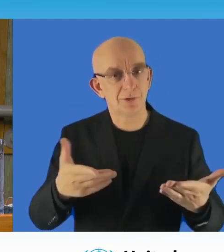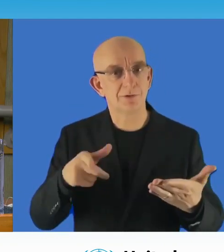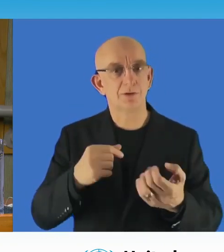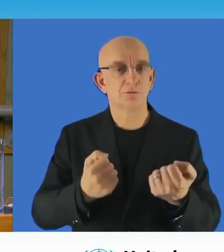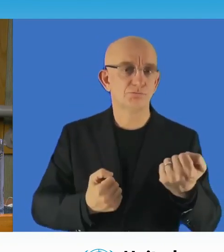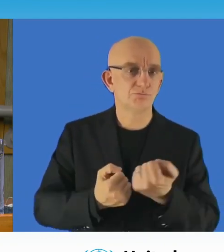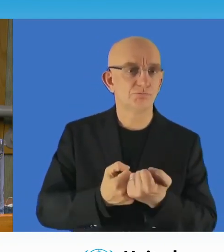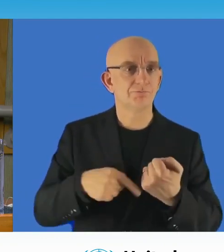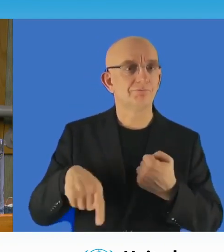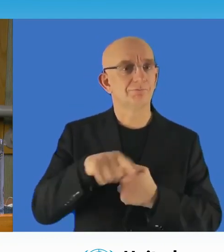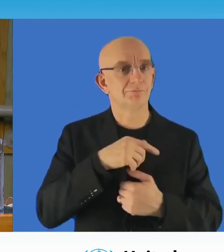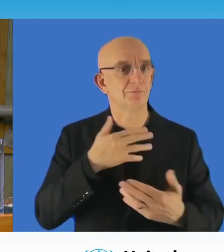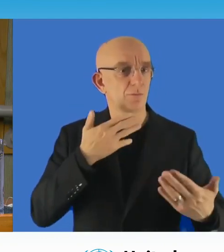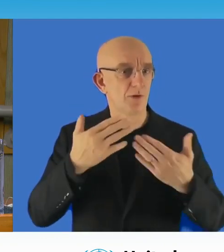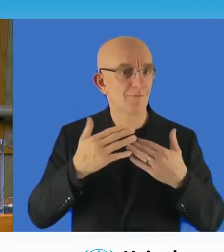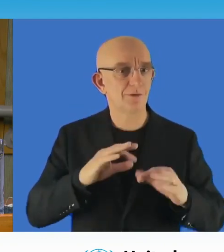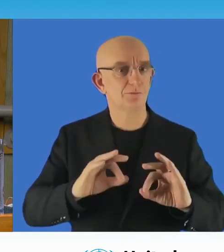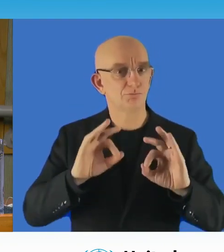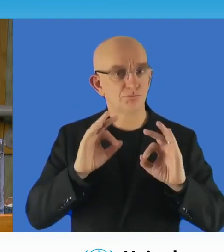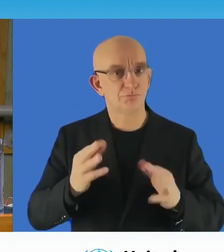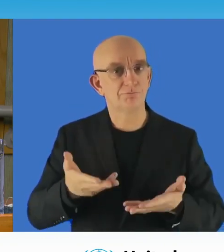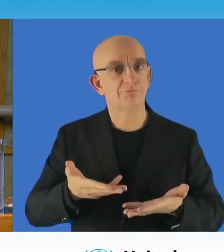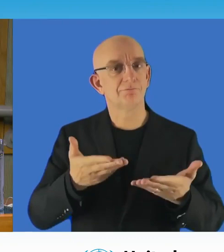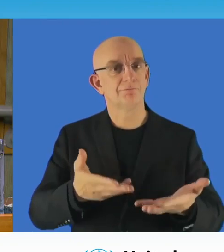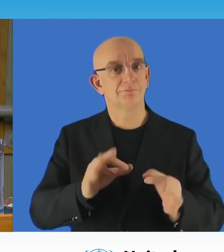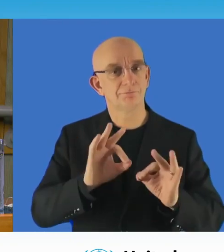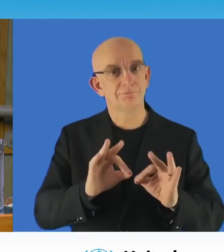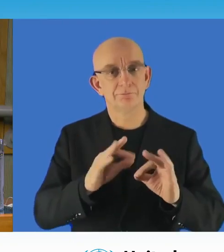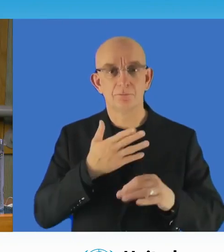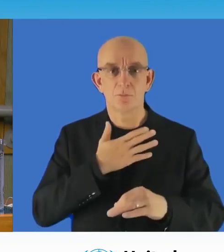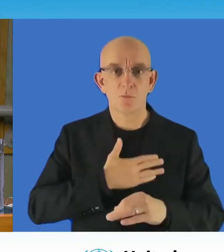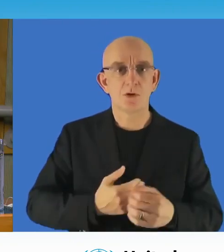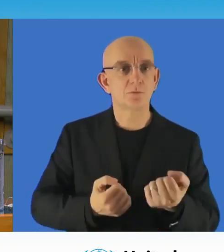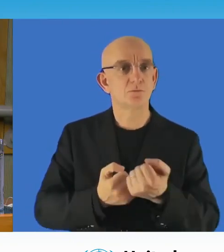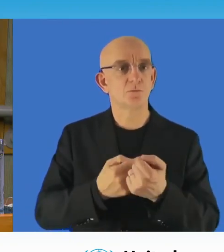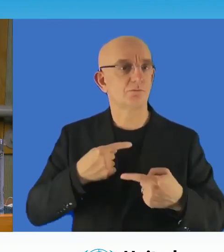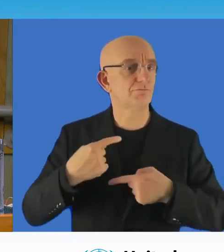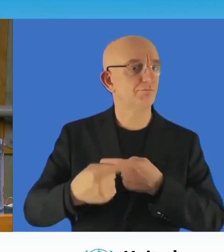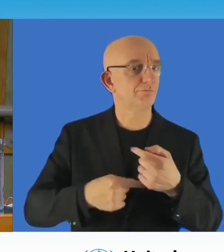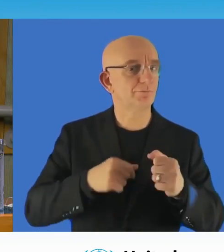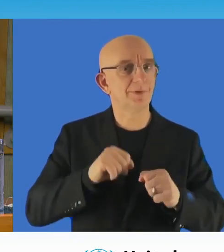necessary support to make informed decisions on behalf of all of us it was Sena the younger